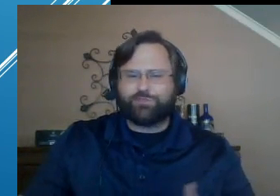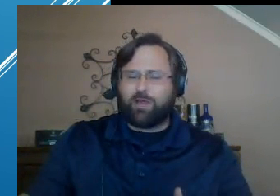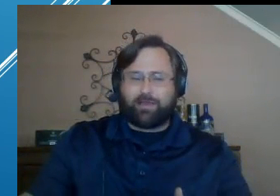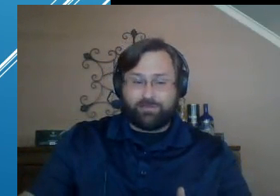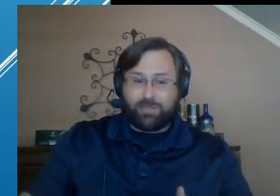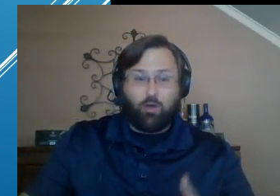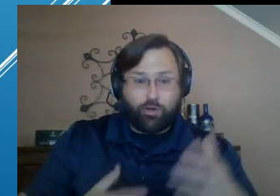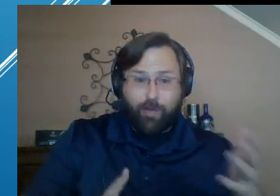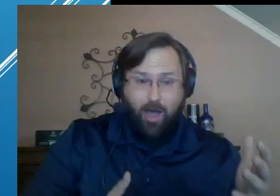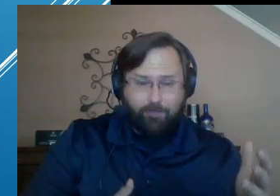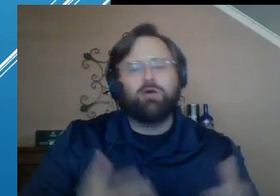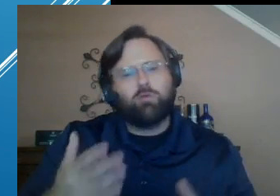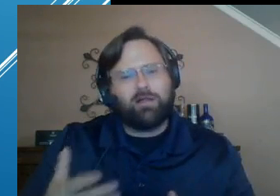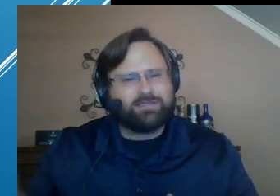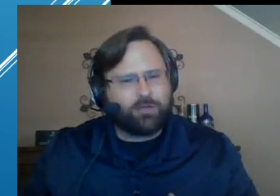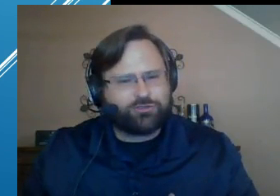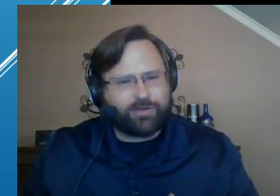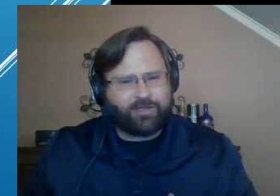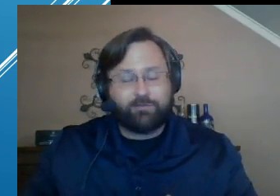so I say oh you know Bob well he saw the tree